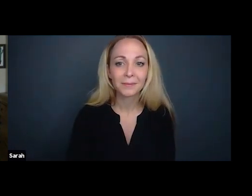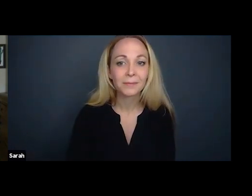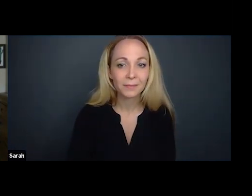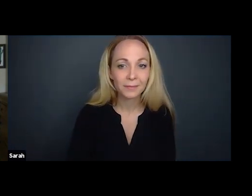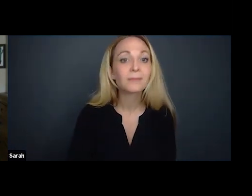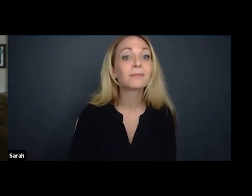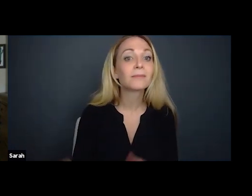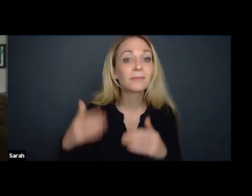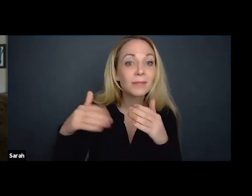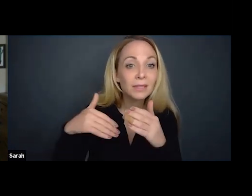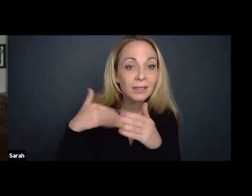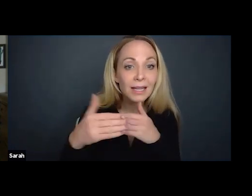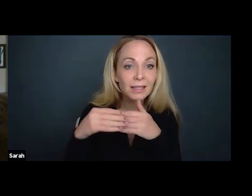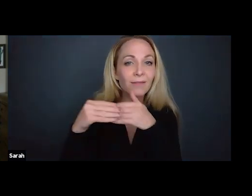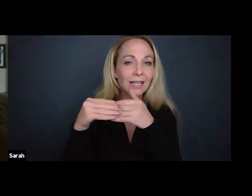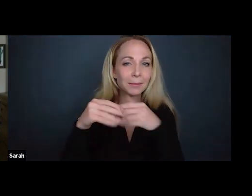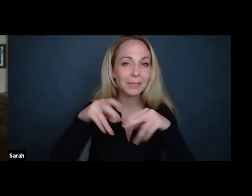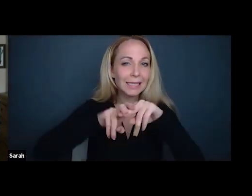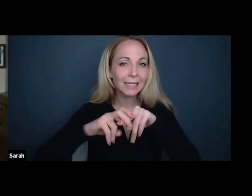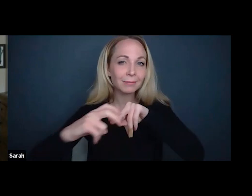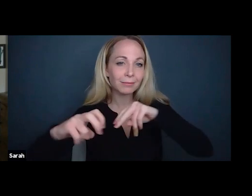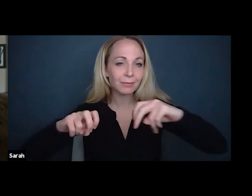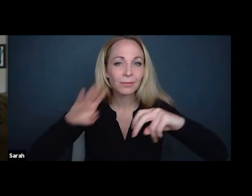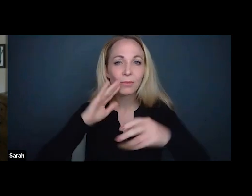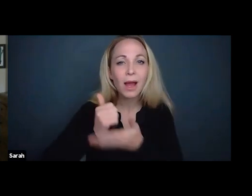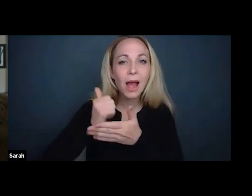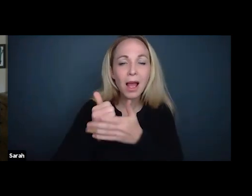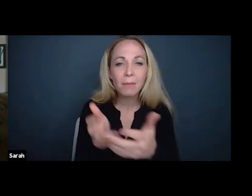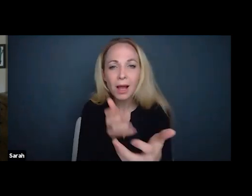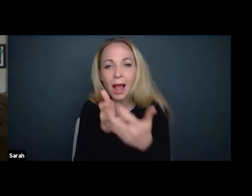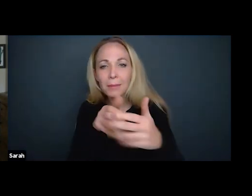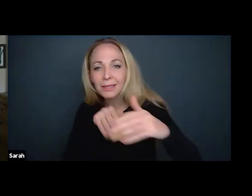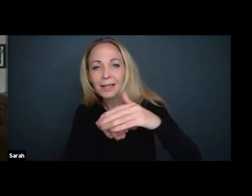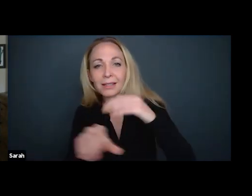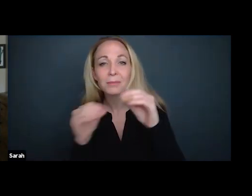The next is Flexible Seating, which helps accommodate conversations more easily, to